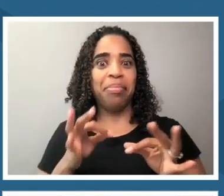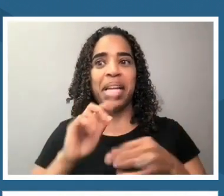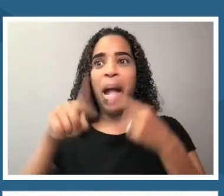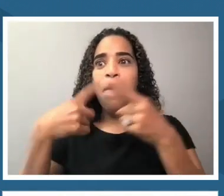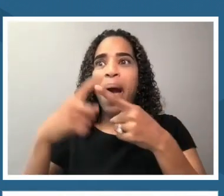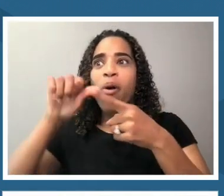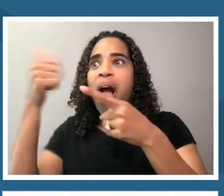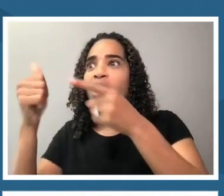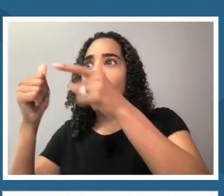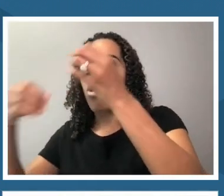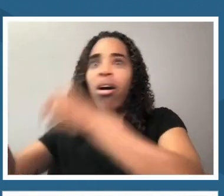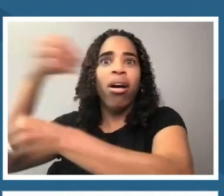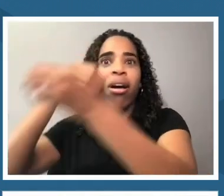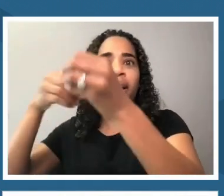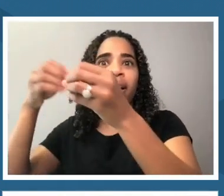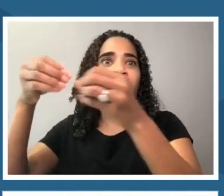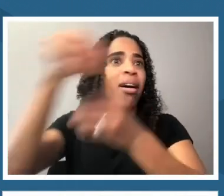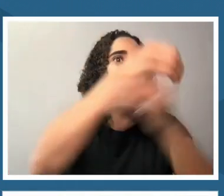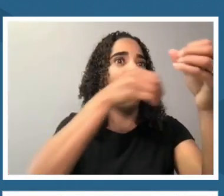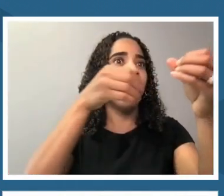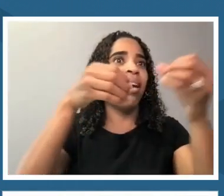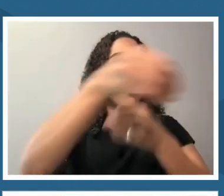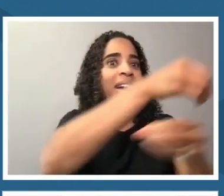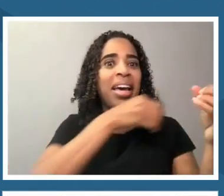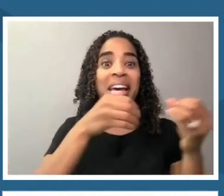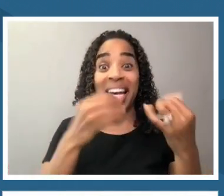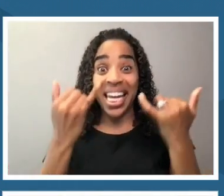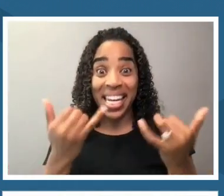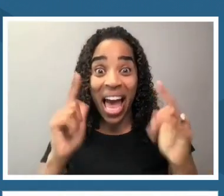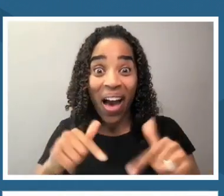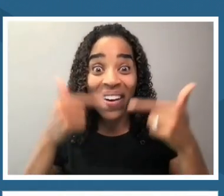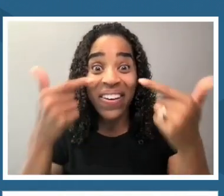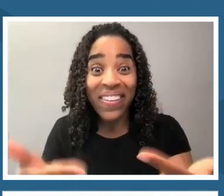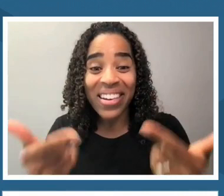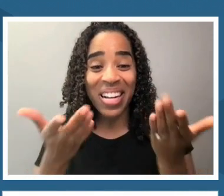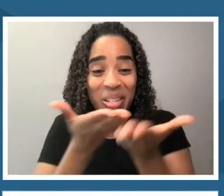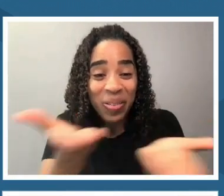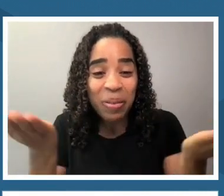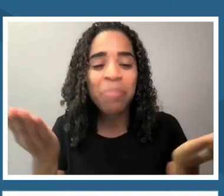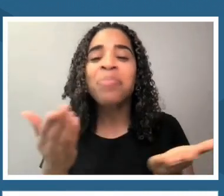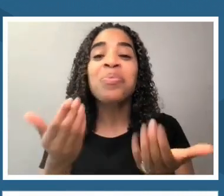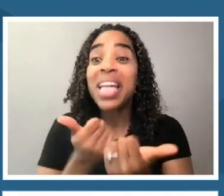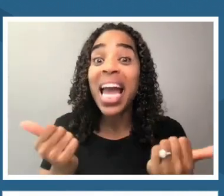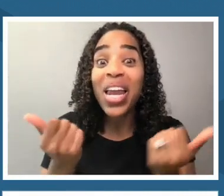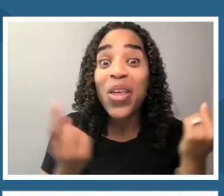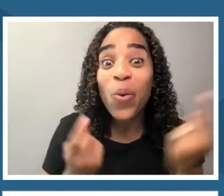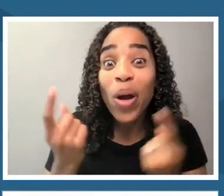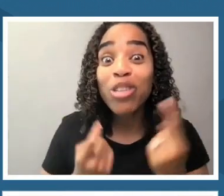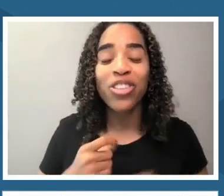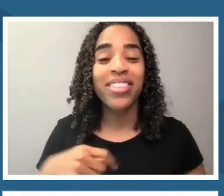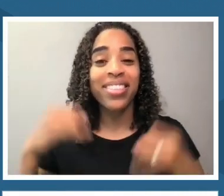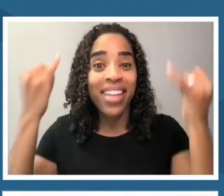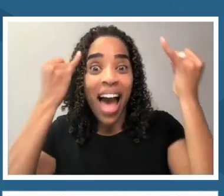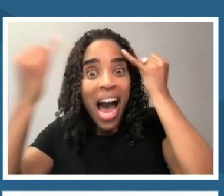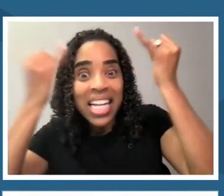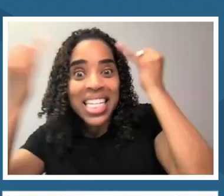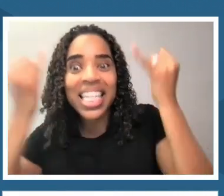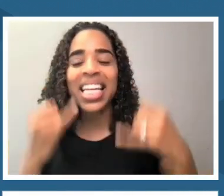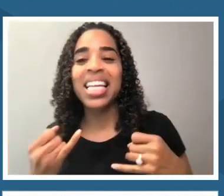and we want to take a minute to hear from you about what questions ideas